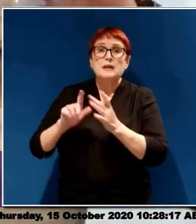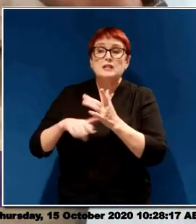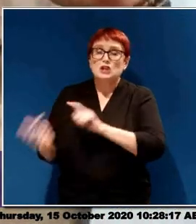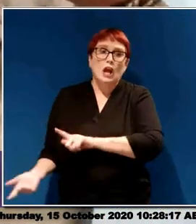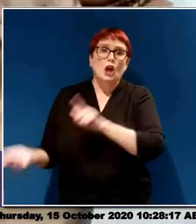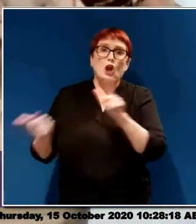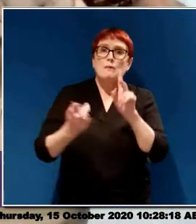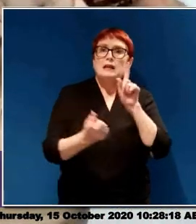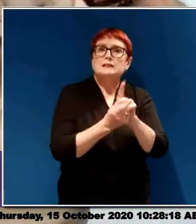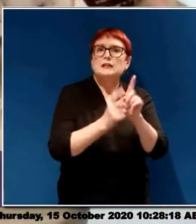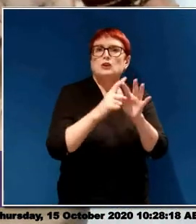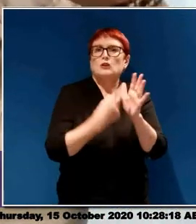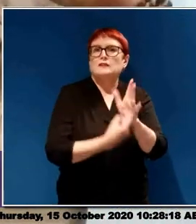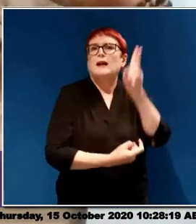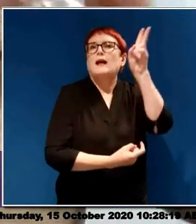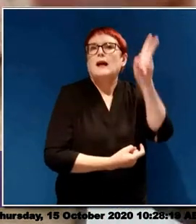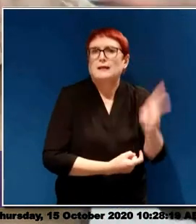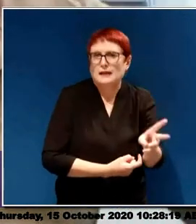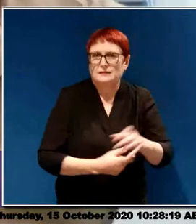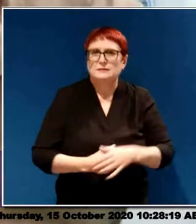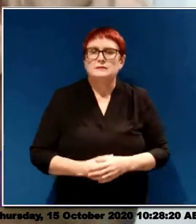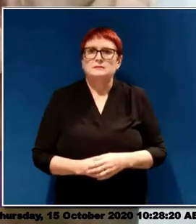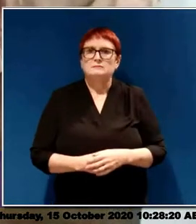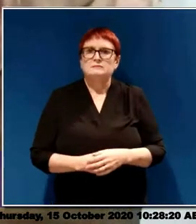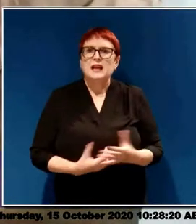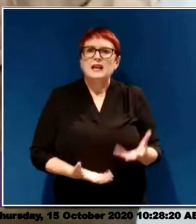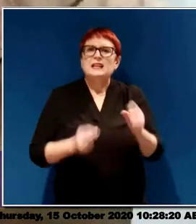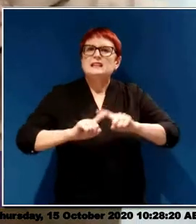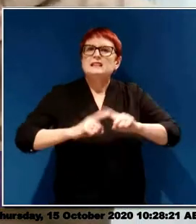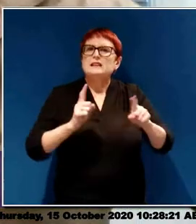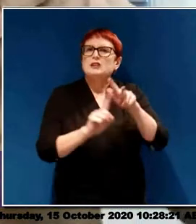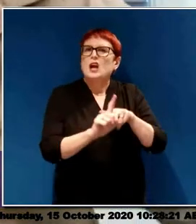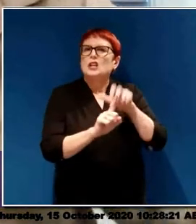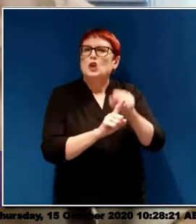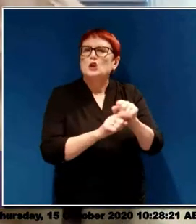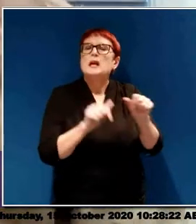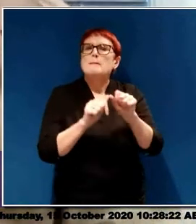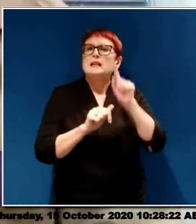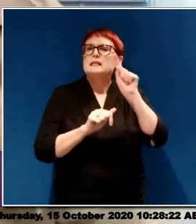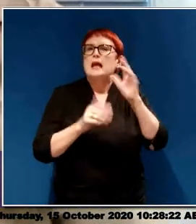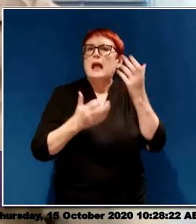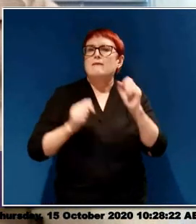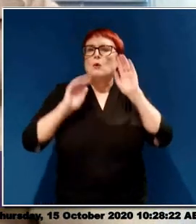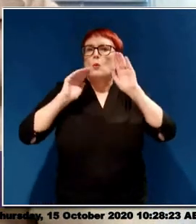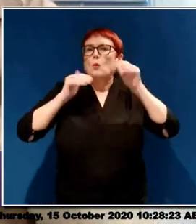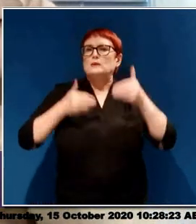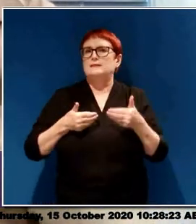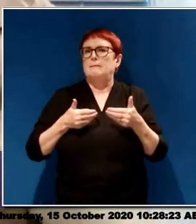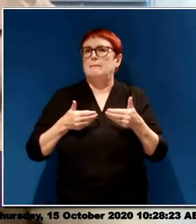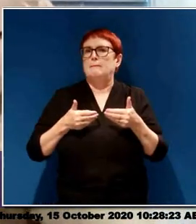diagnosed with autism as well, because then they would give us the funding for a teacher's aide and then they would help us.